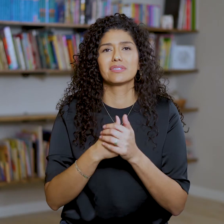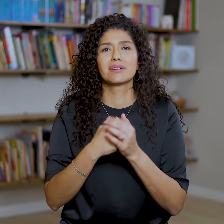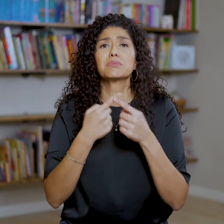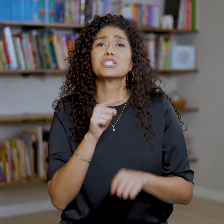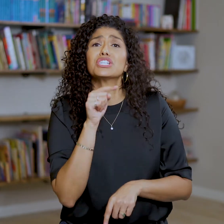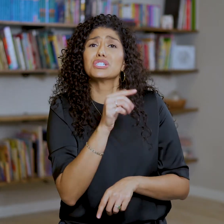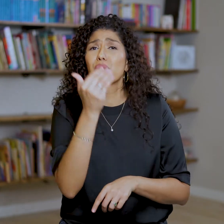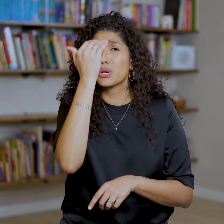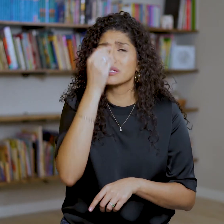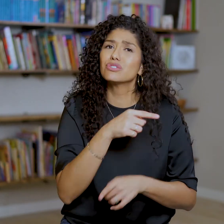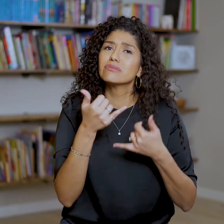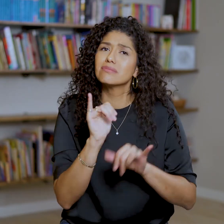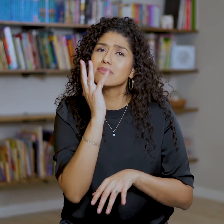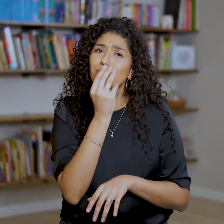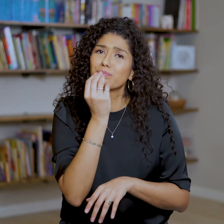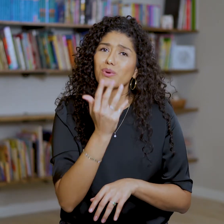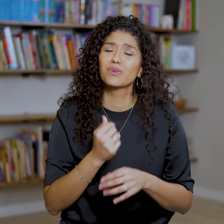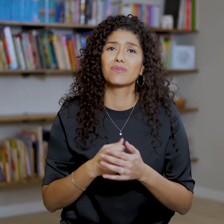but she knows she’s beautiful nonetheless.